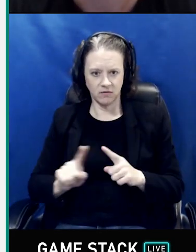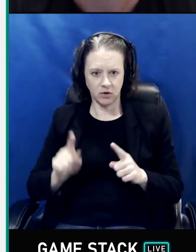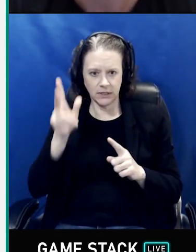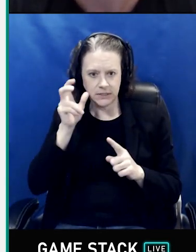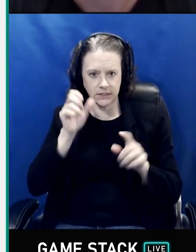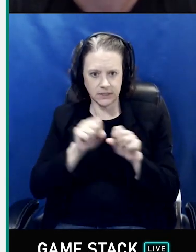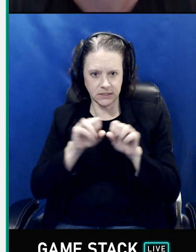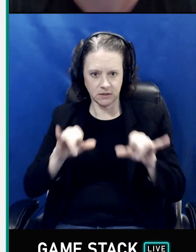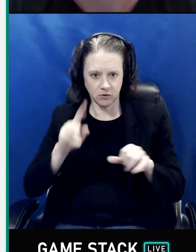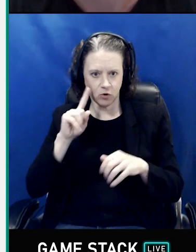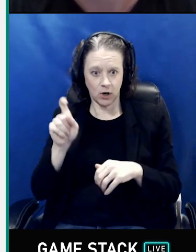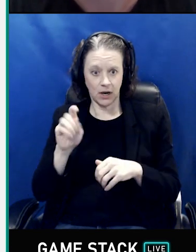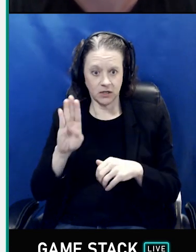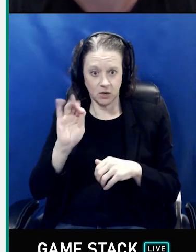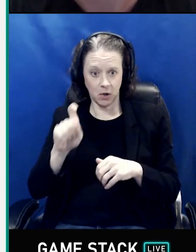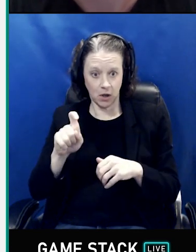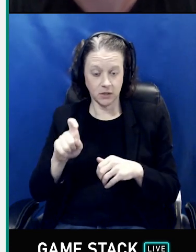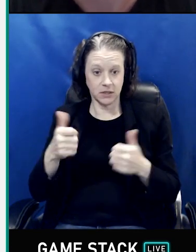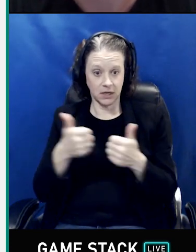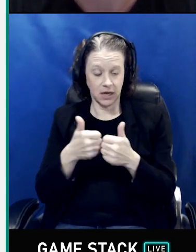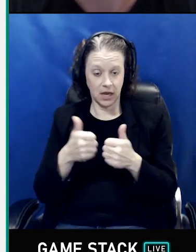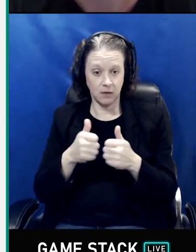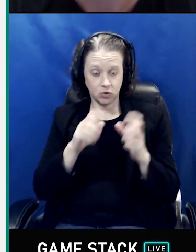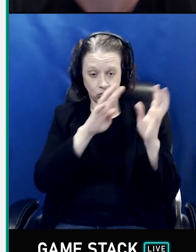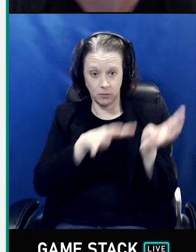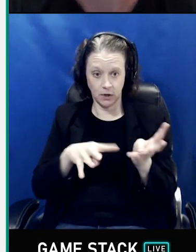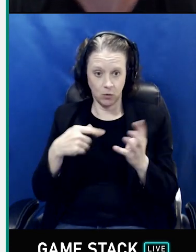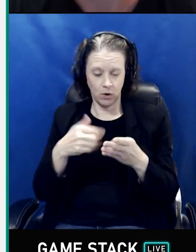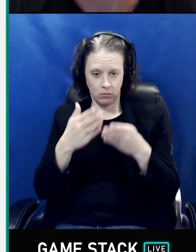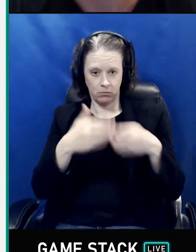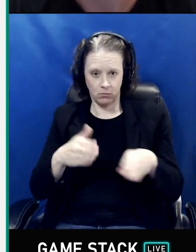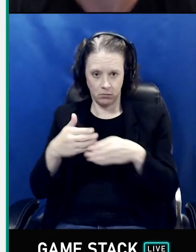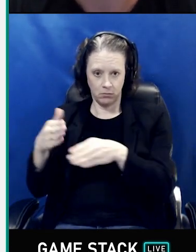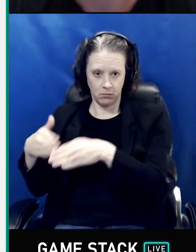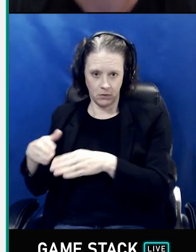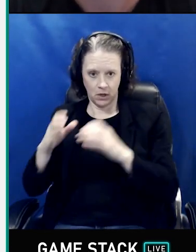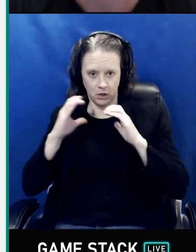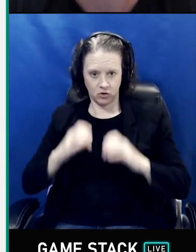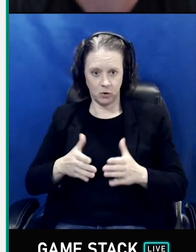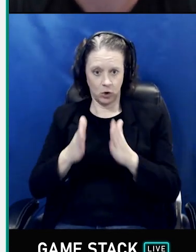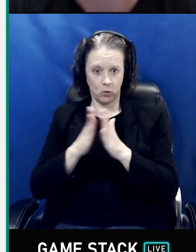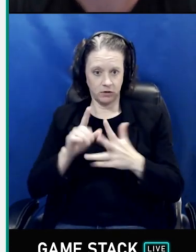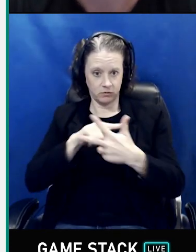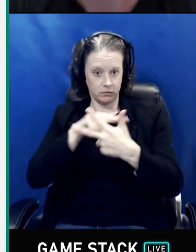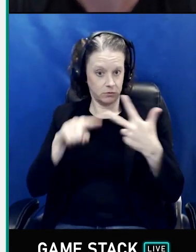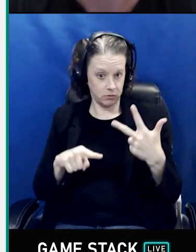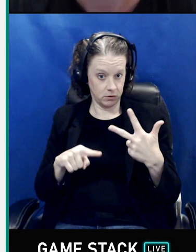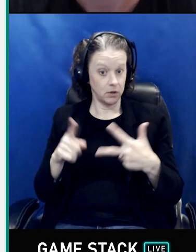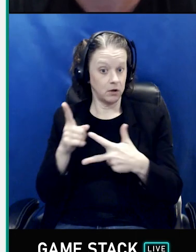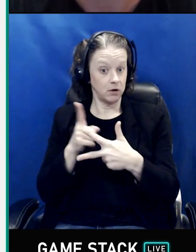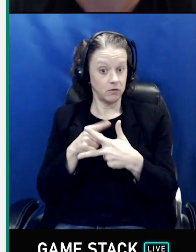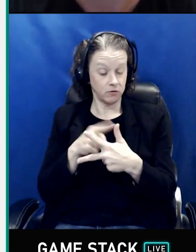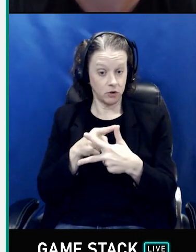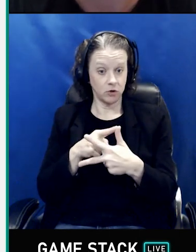we can break out customer requests into three areas. The first thing customers are saying is specific to cloud